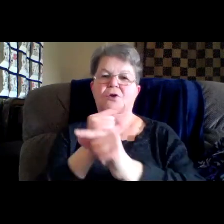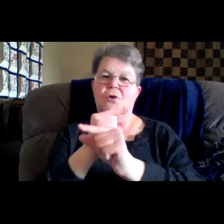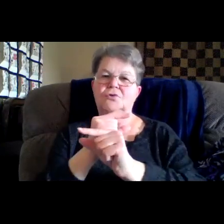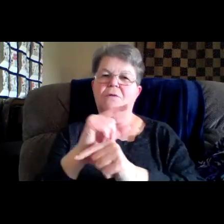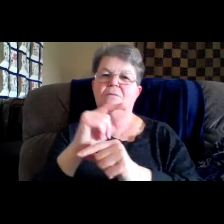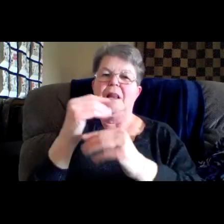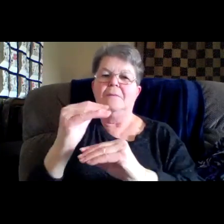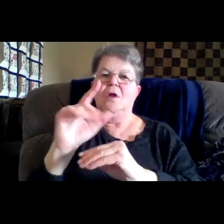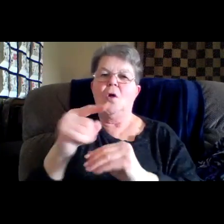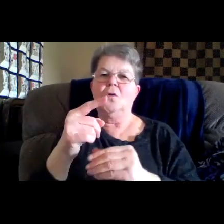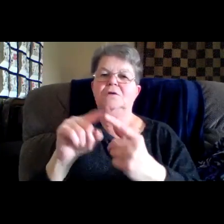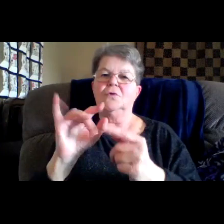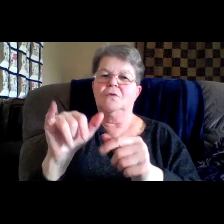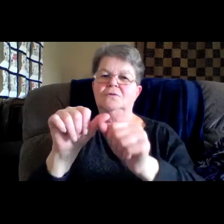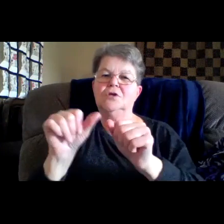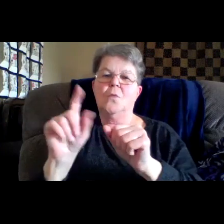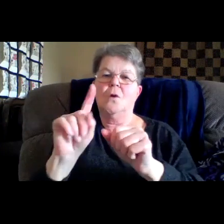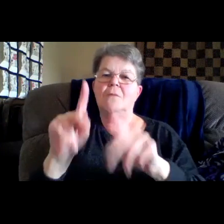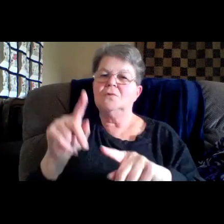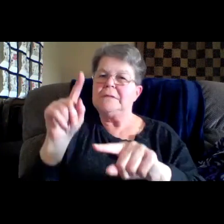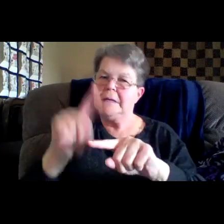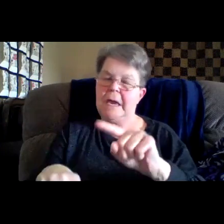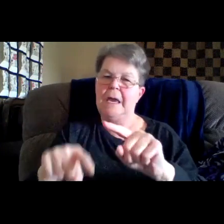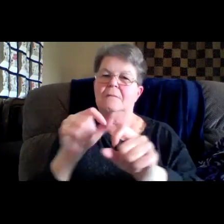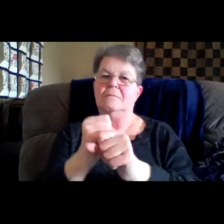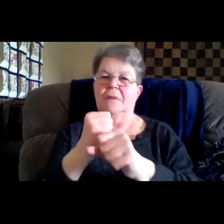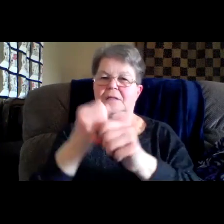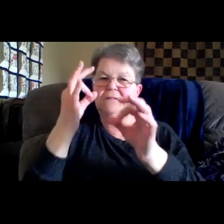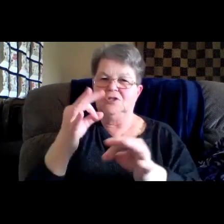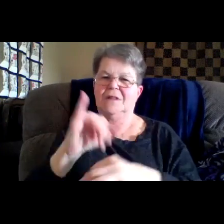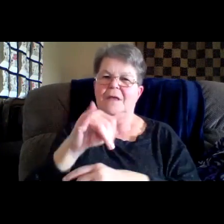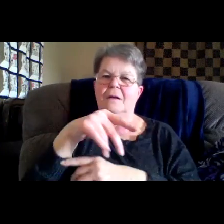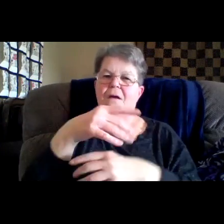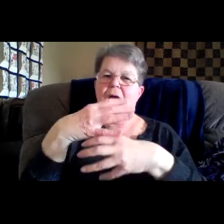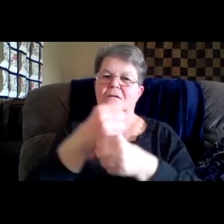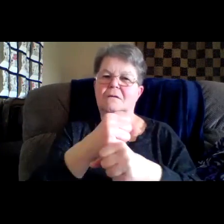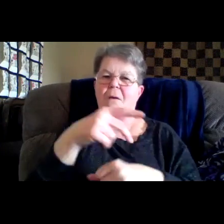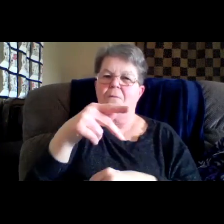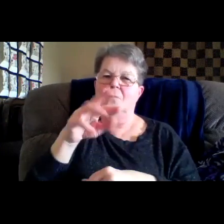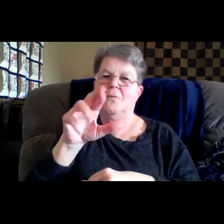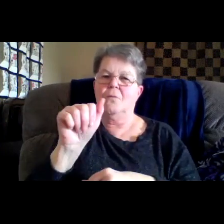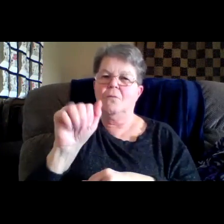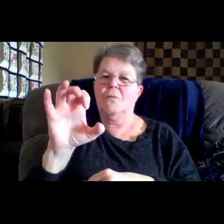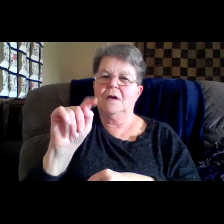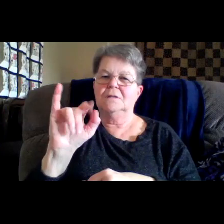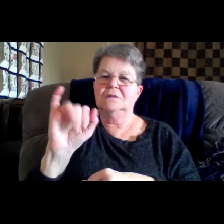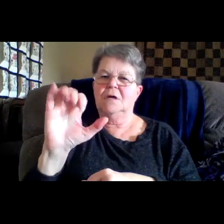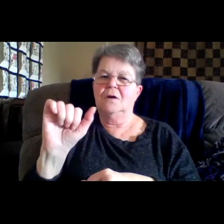where the person cannot make decisions even with support. So it's a rather tortured acronym, but it's a reminder to all of us